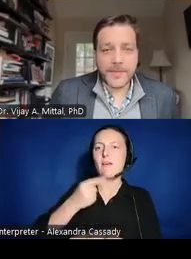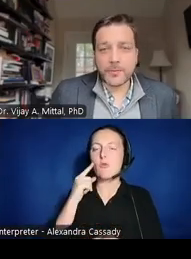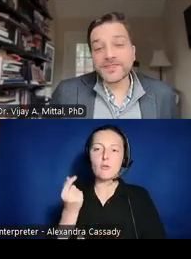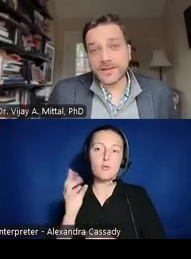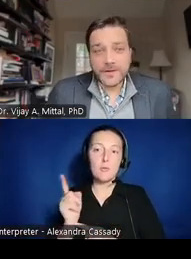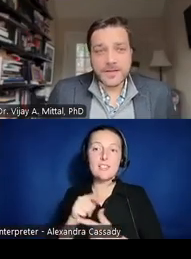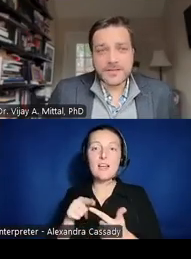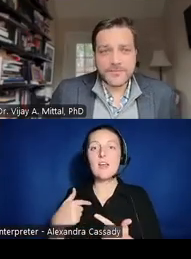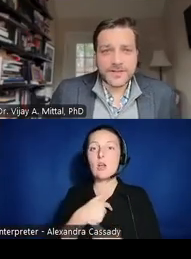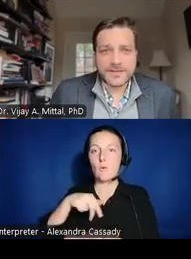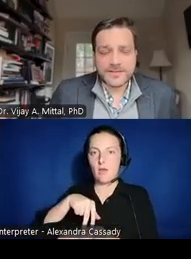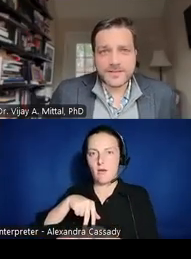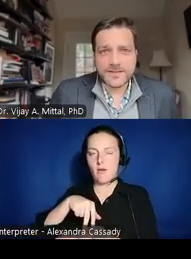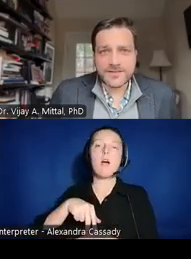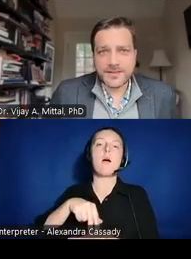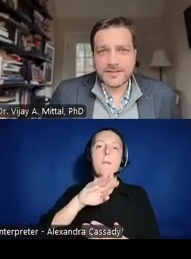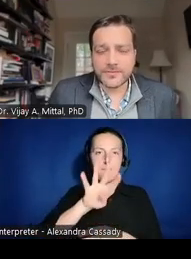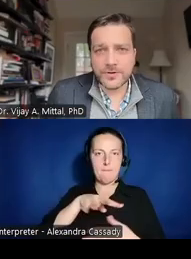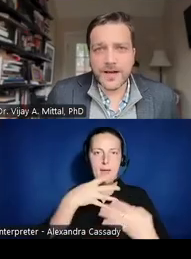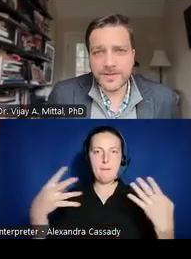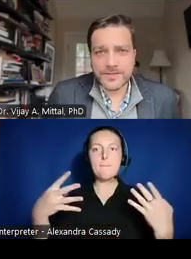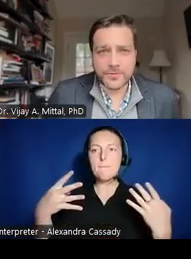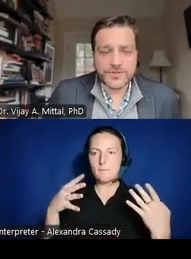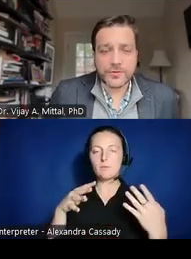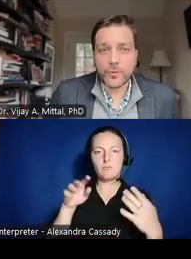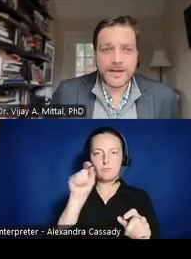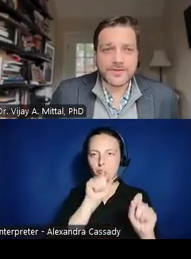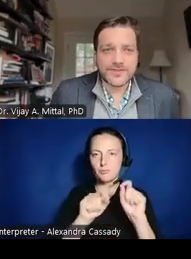there were significant differences such that the clinical high-risisk group showed a wider